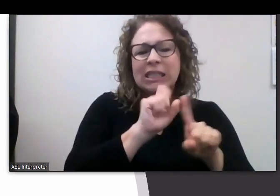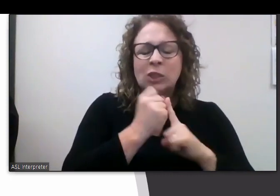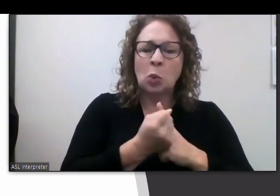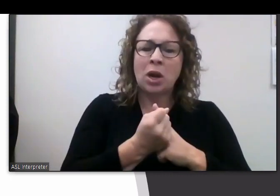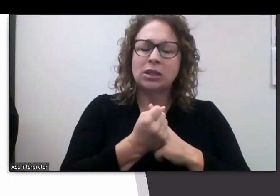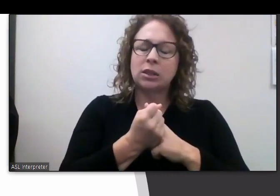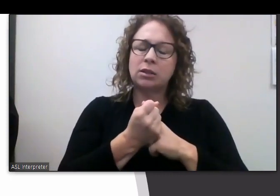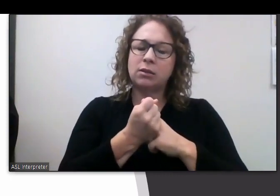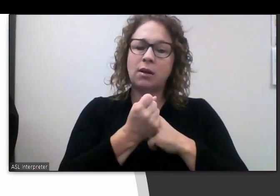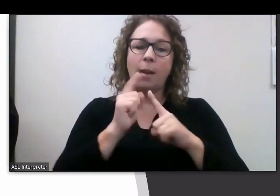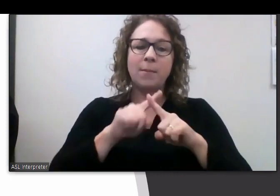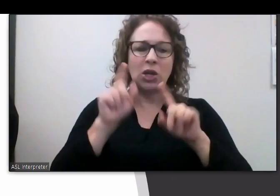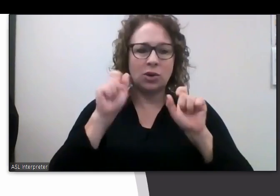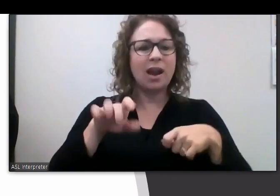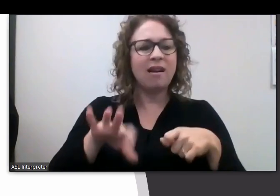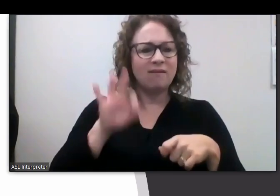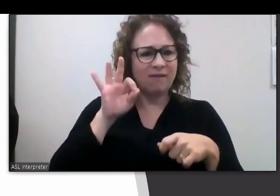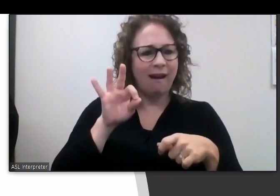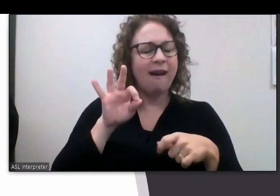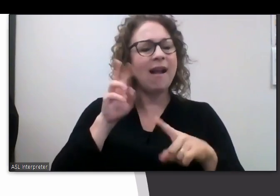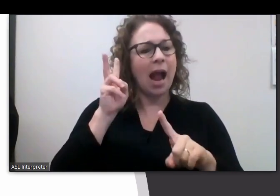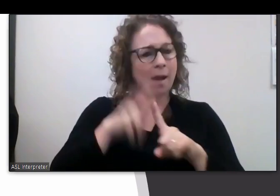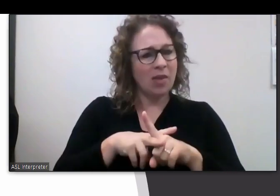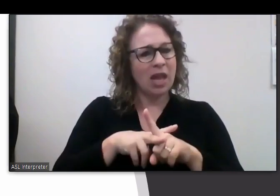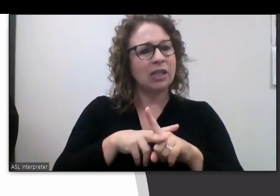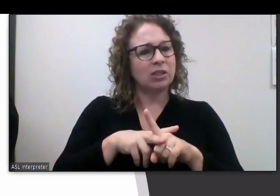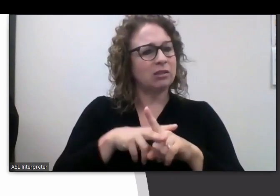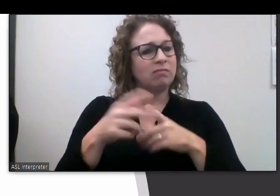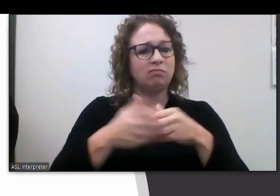but you should be able to find practical applications regardless.